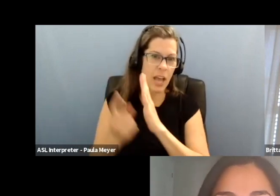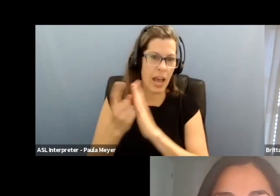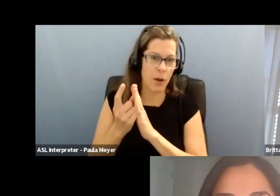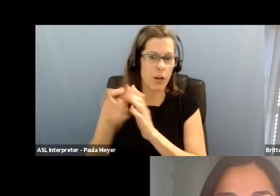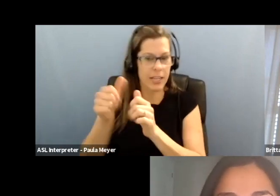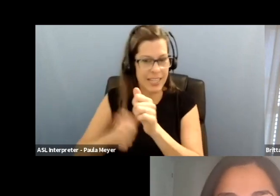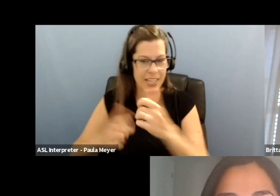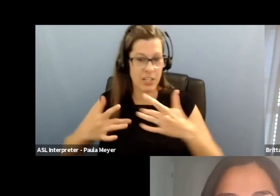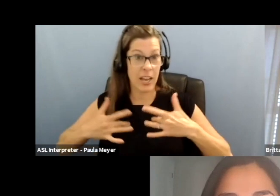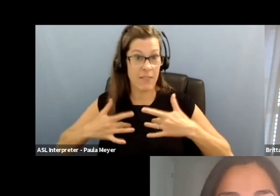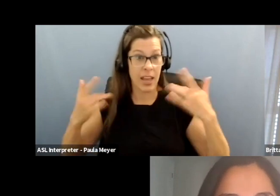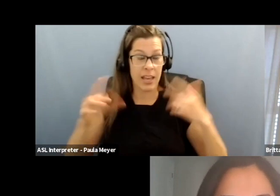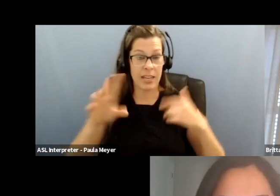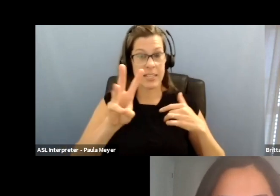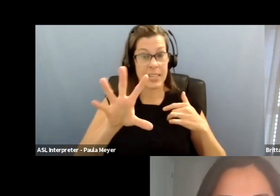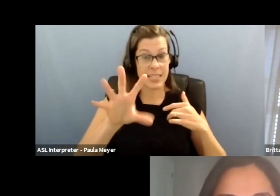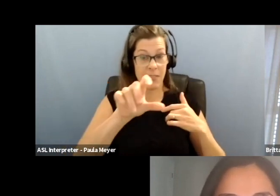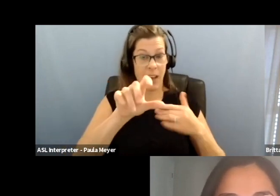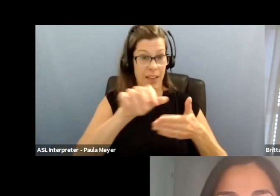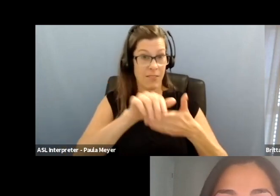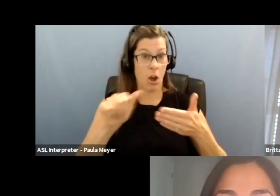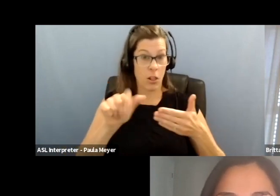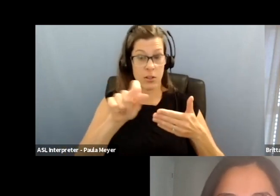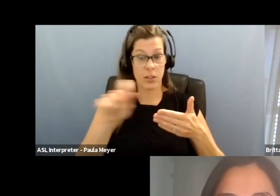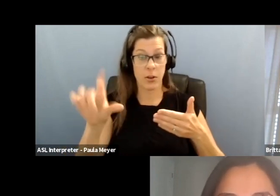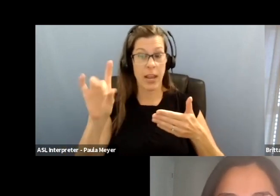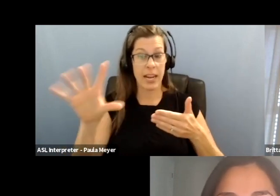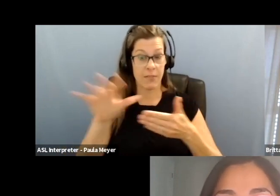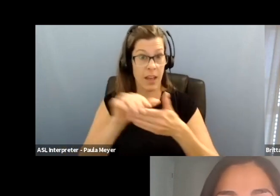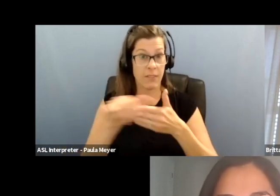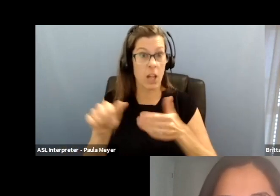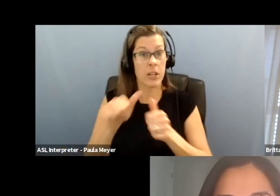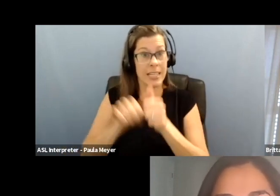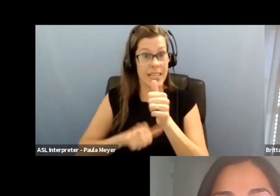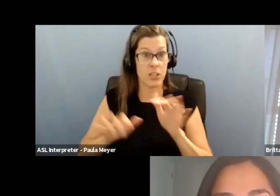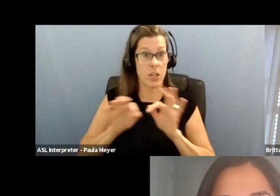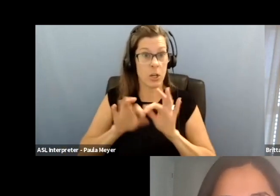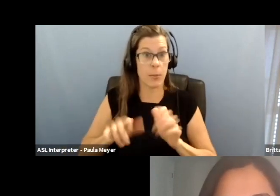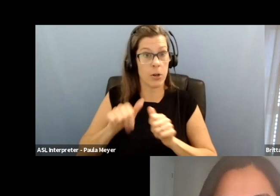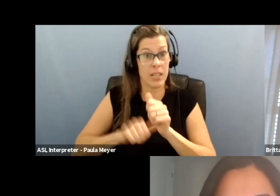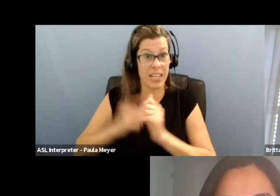So again, $65 to $85 per interpreter, per hour, per event.